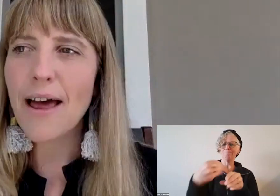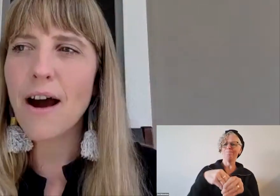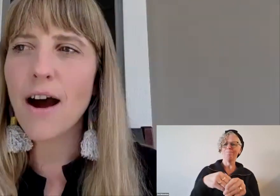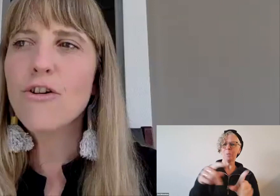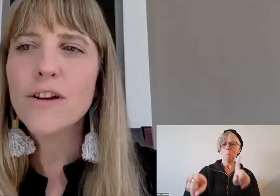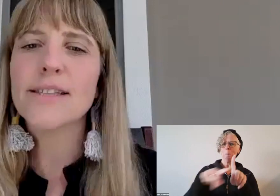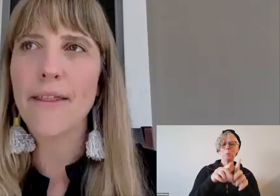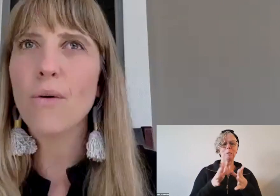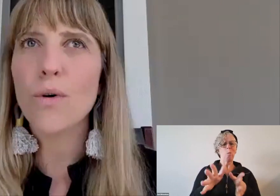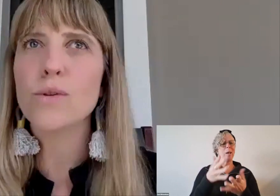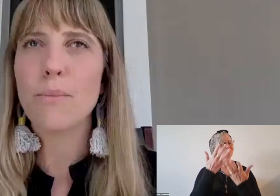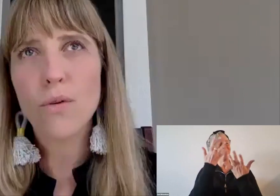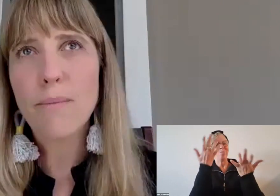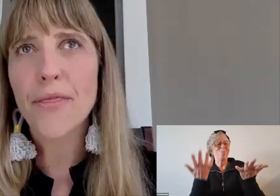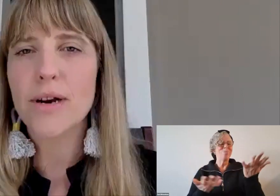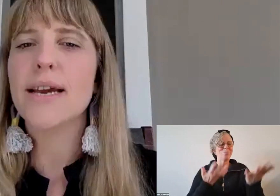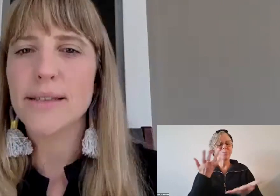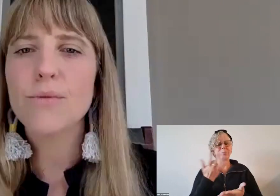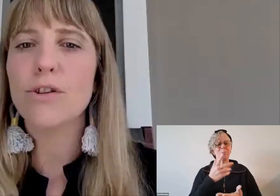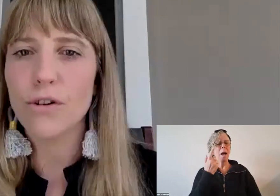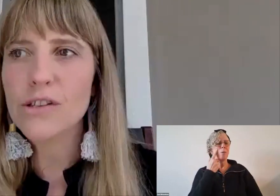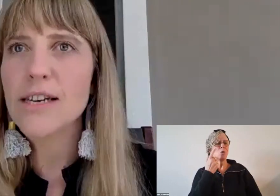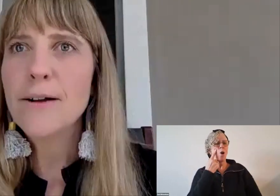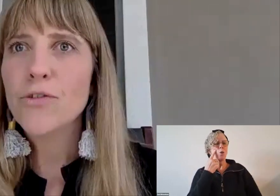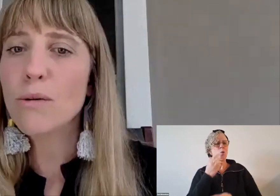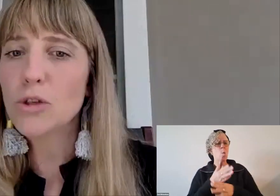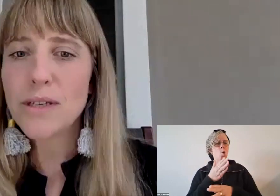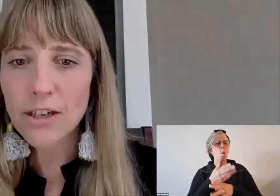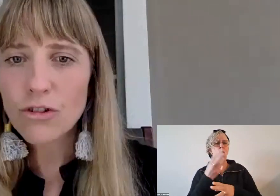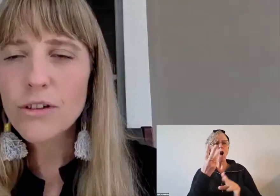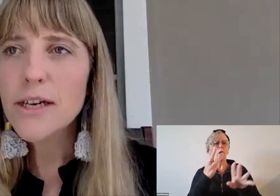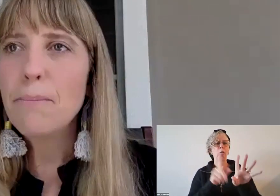And I noticed that, I worked with that board for about three years and I really noticed so much potential,